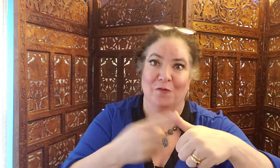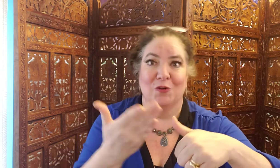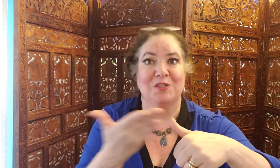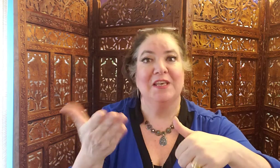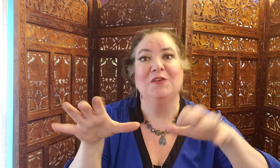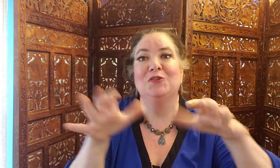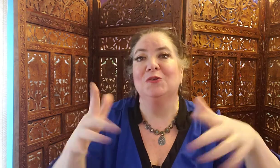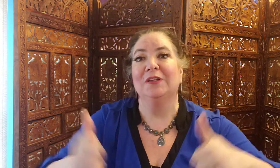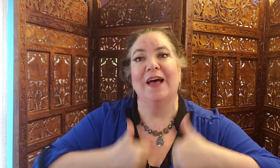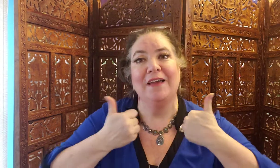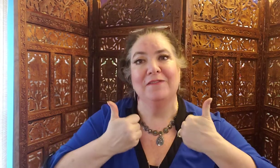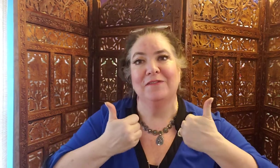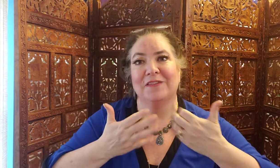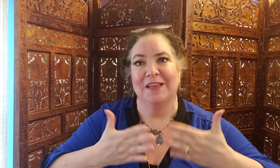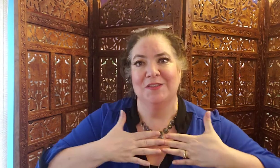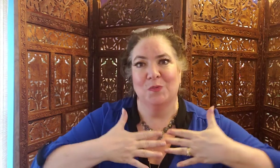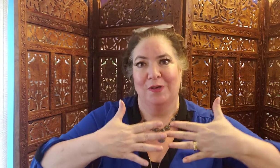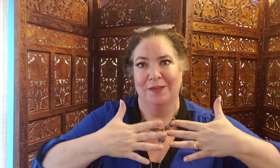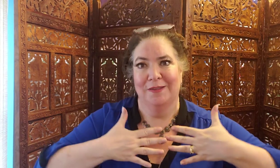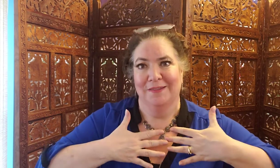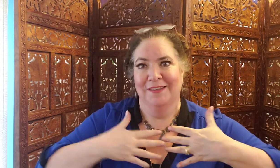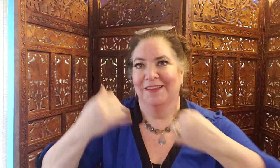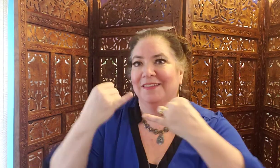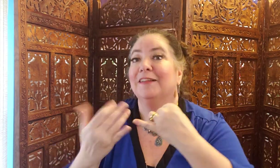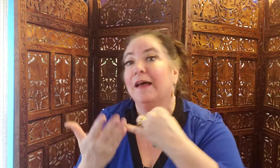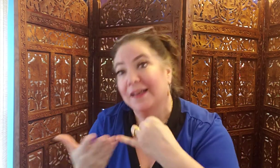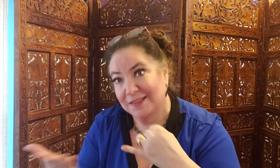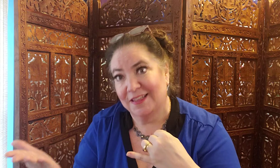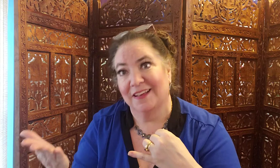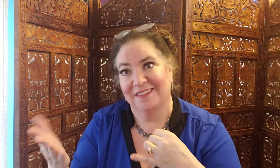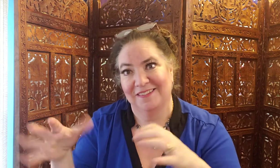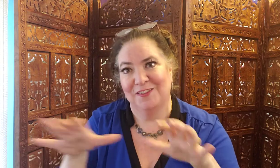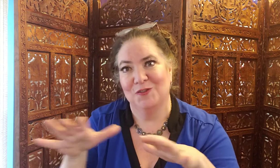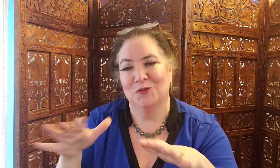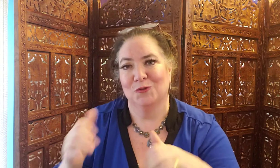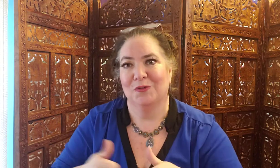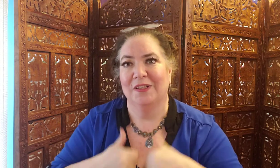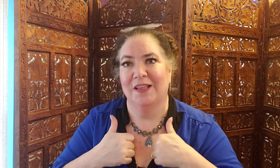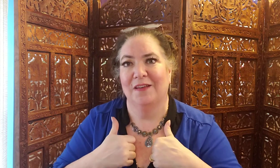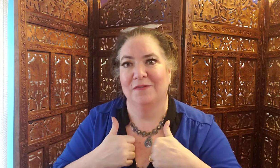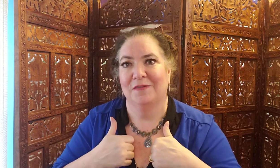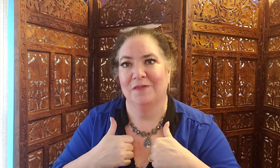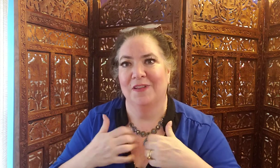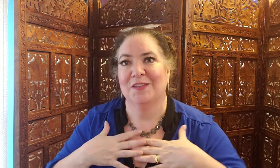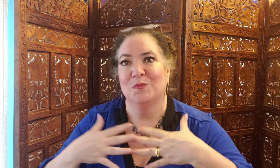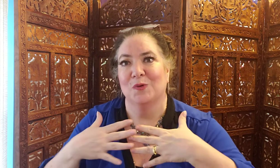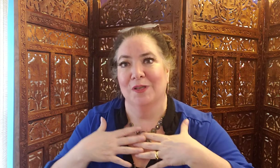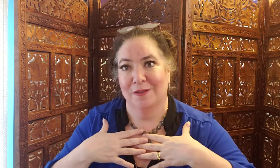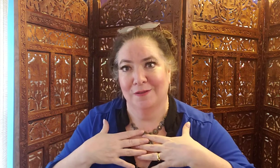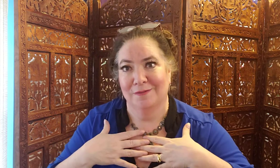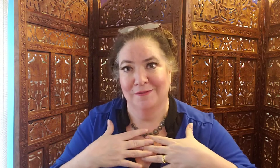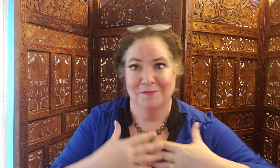first thing you do in life is breathe, the last thing you do in life is breathe. (demonstrates)